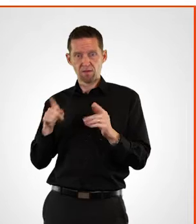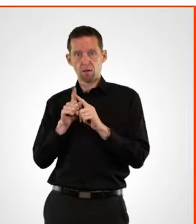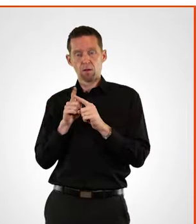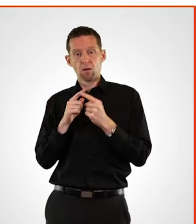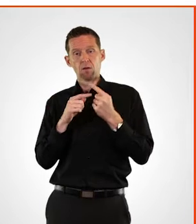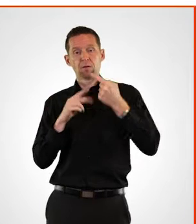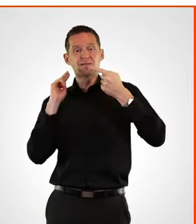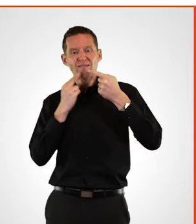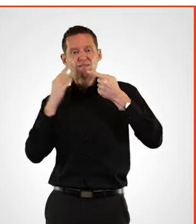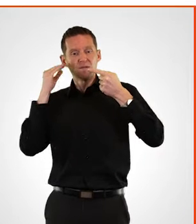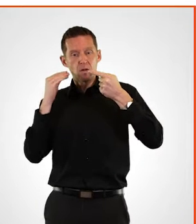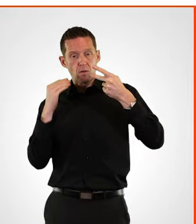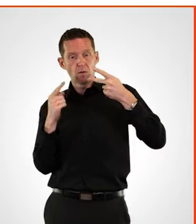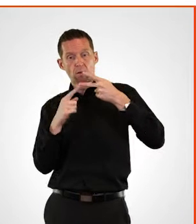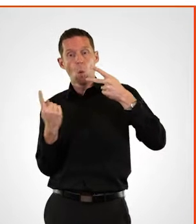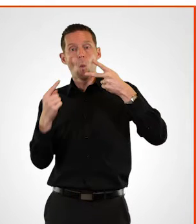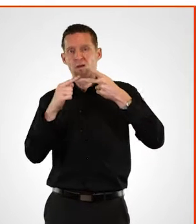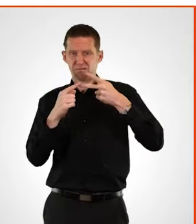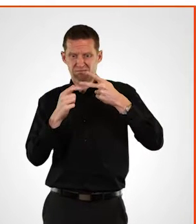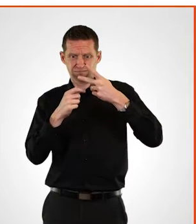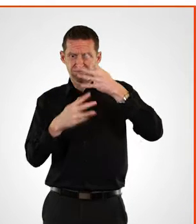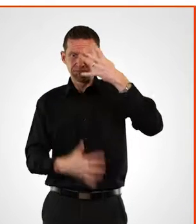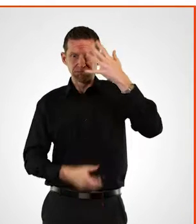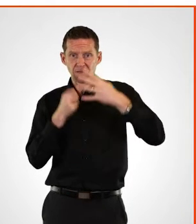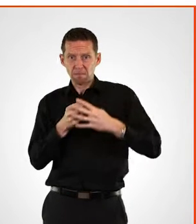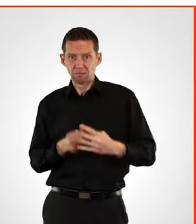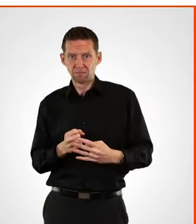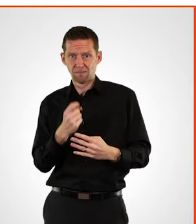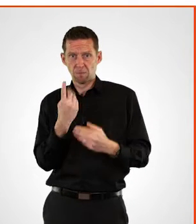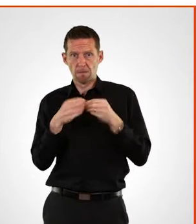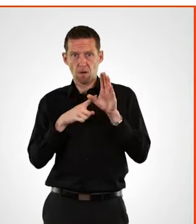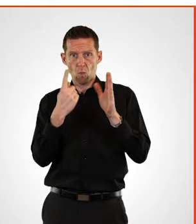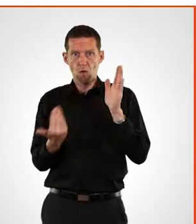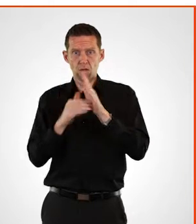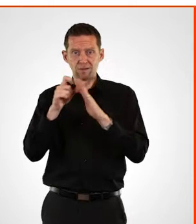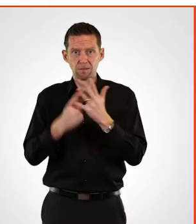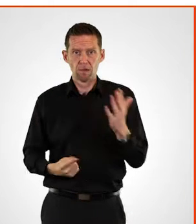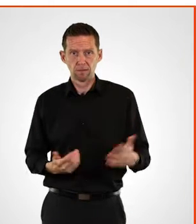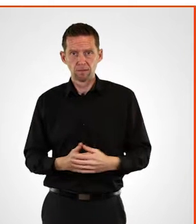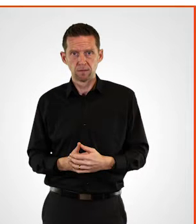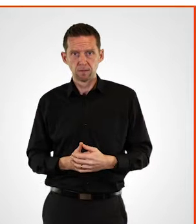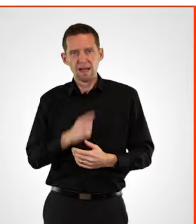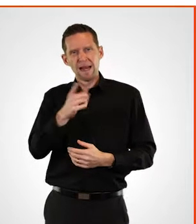is multiplicative, it's not just additive. We need to keep the big picture